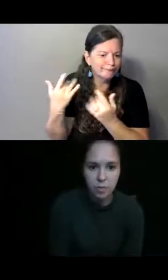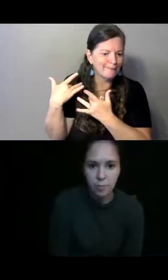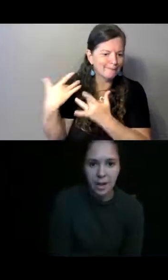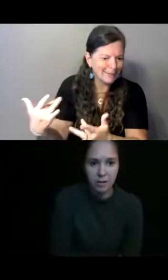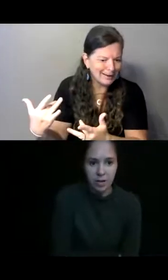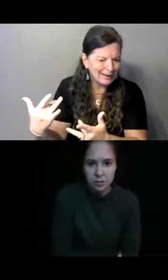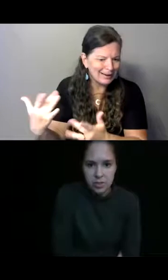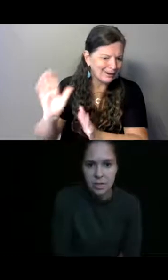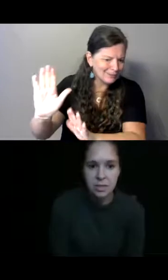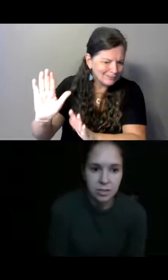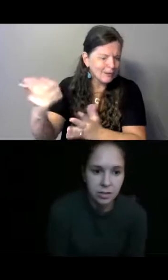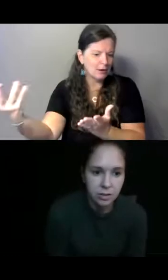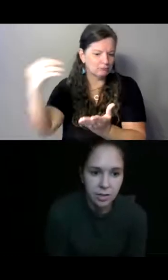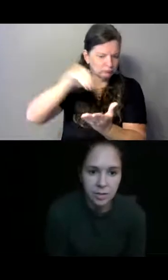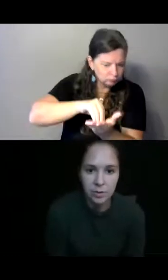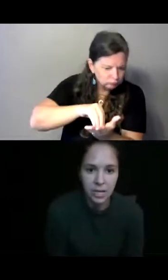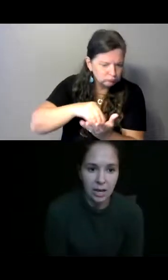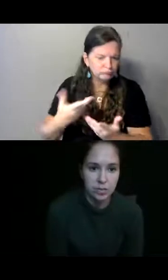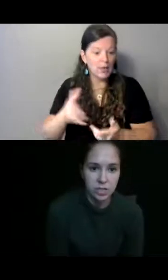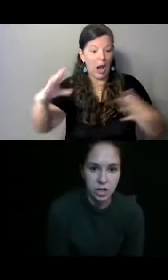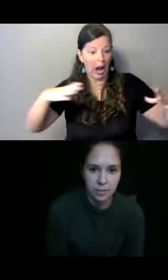their background, their language acquisition,